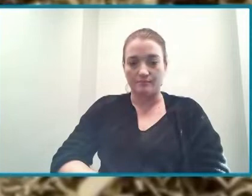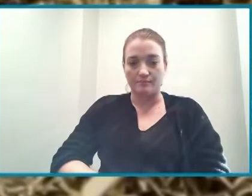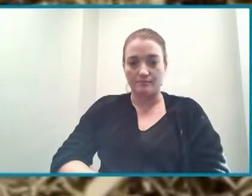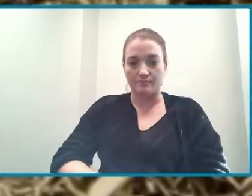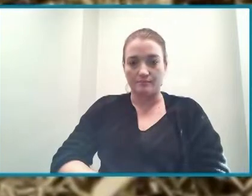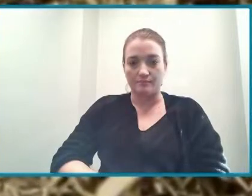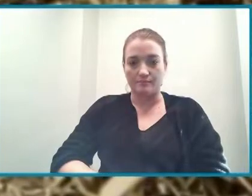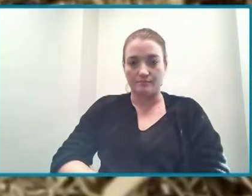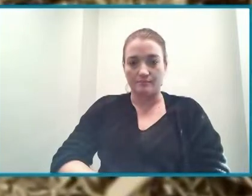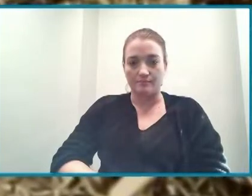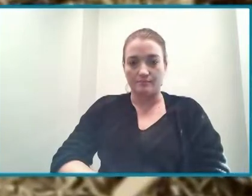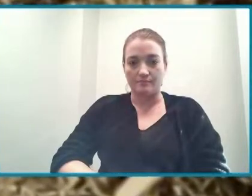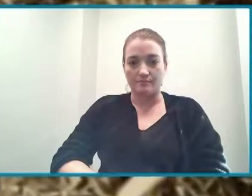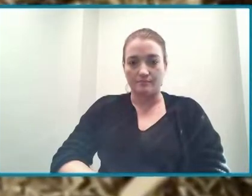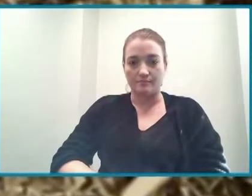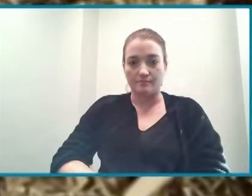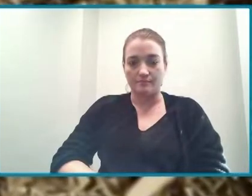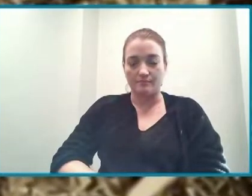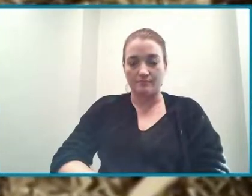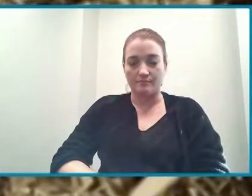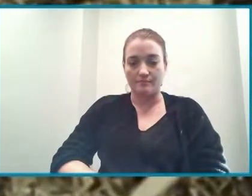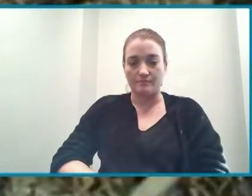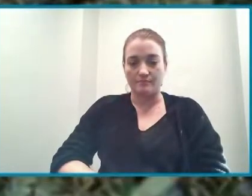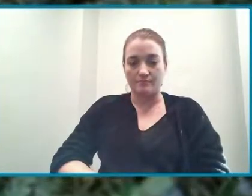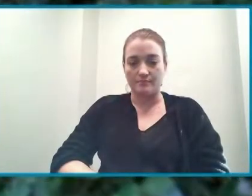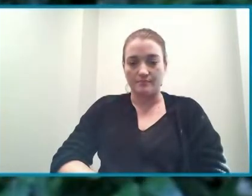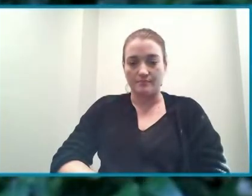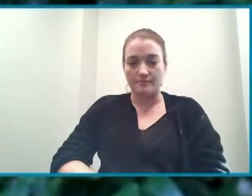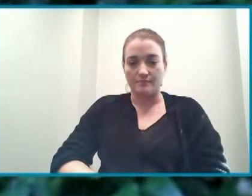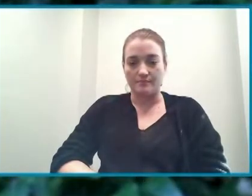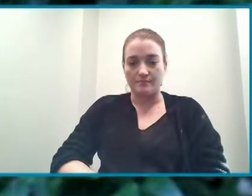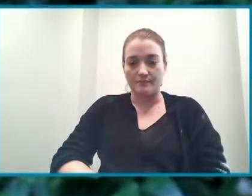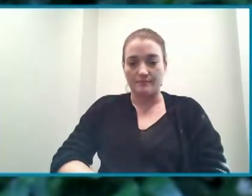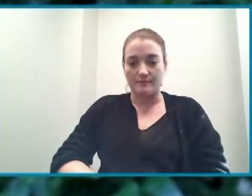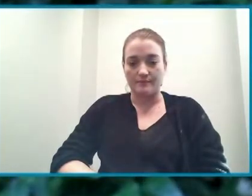In 1986, the Micronesian Island